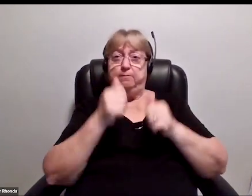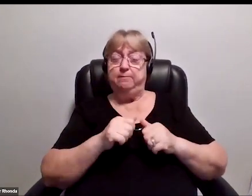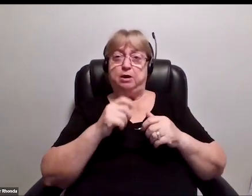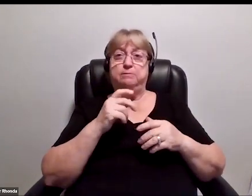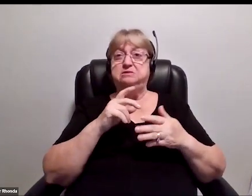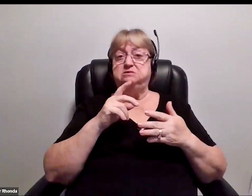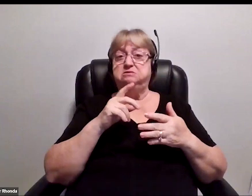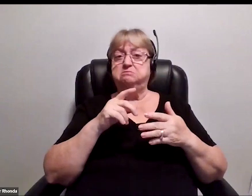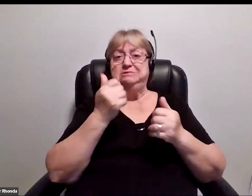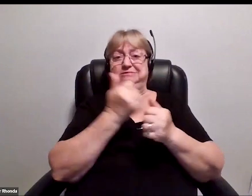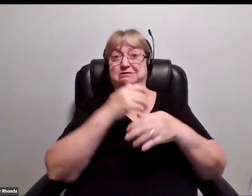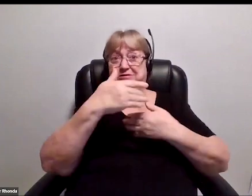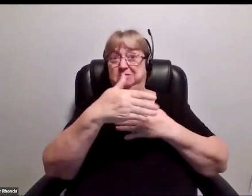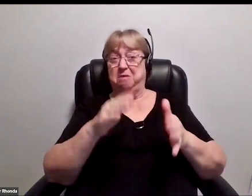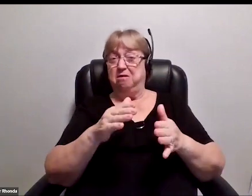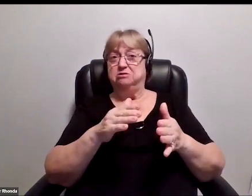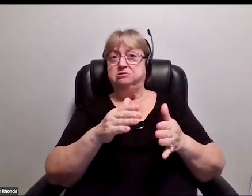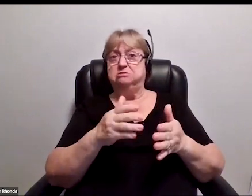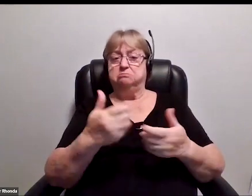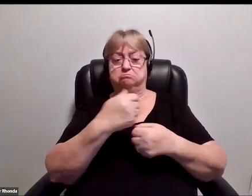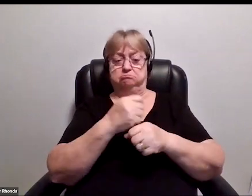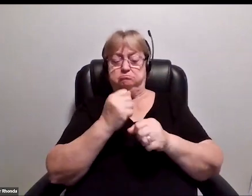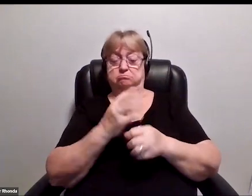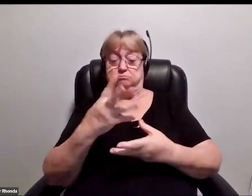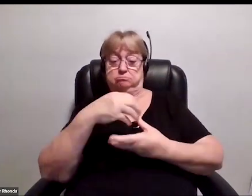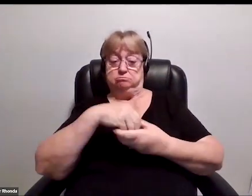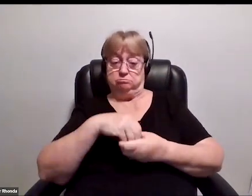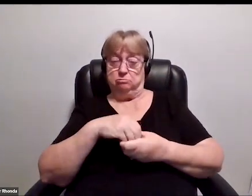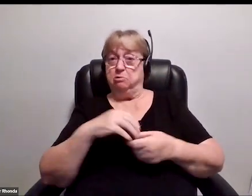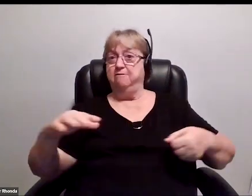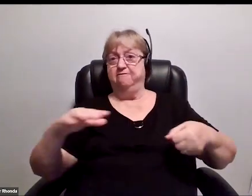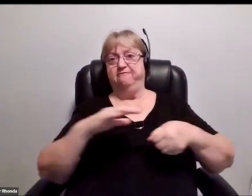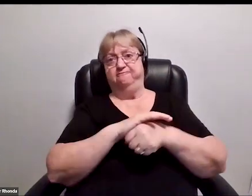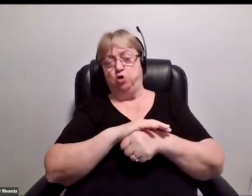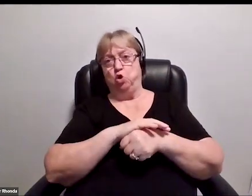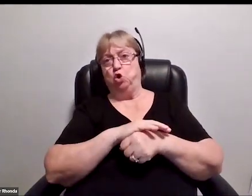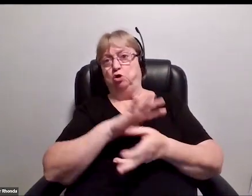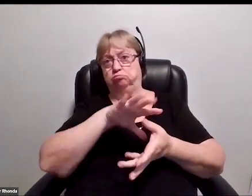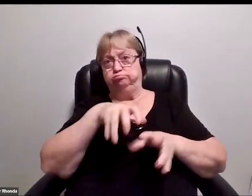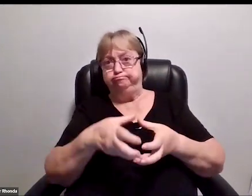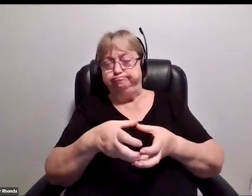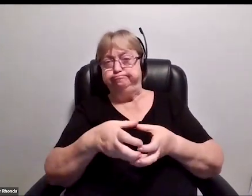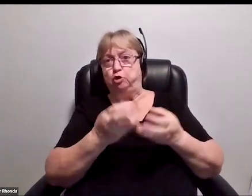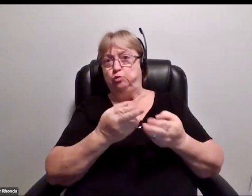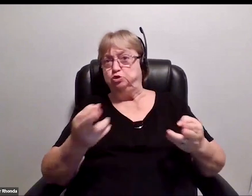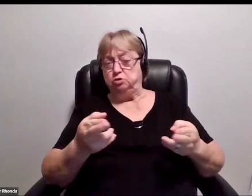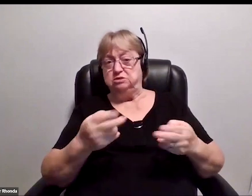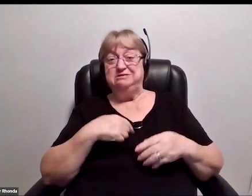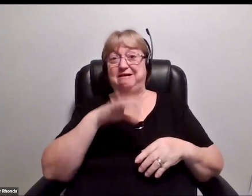Each of these boxes is carefully curated to include a comprehensive set of resources consisting of eight tactile images